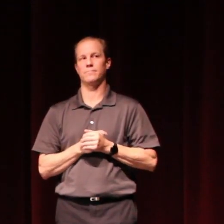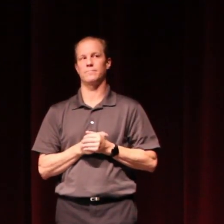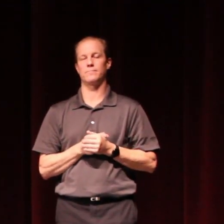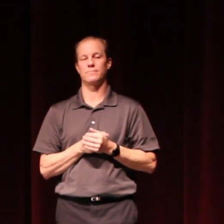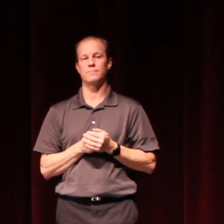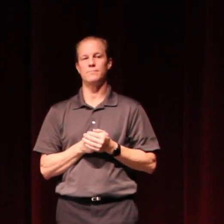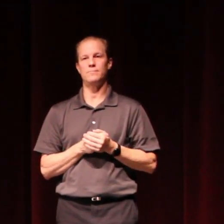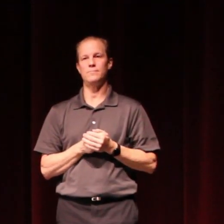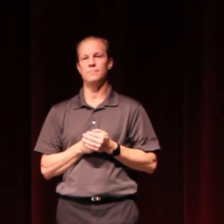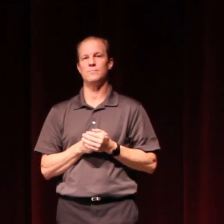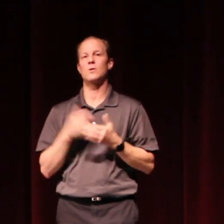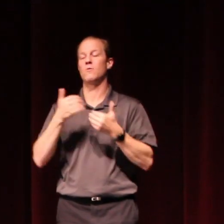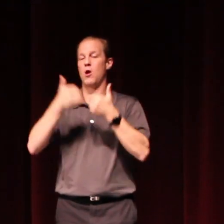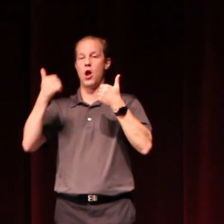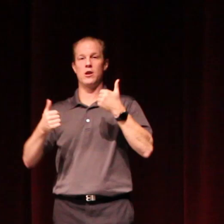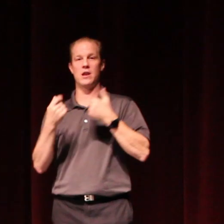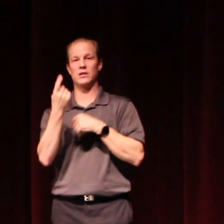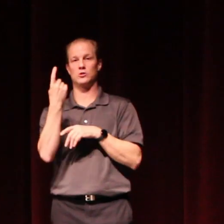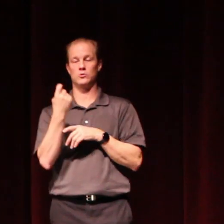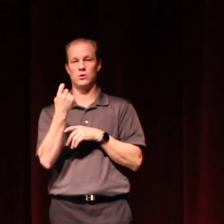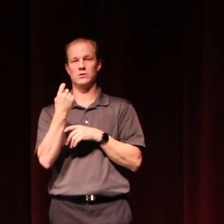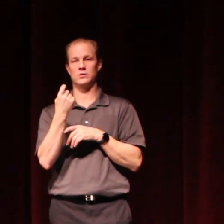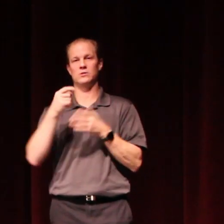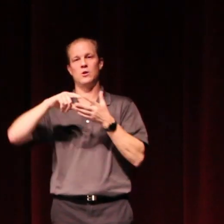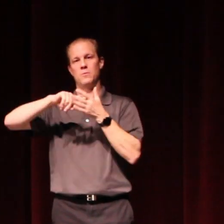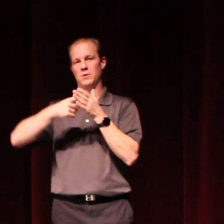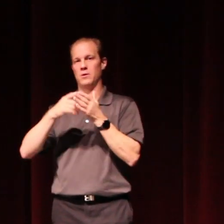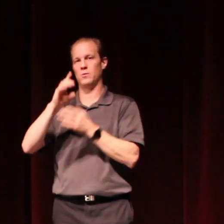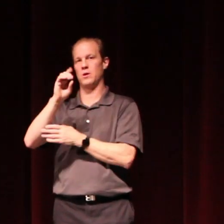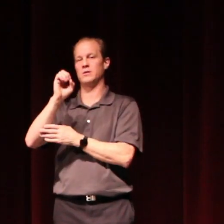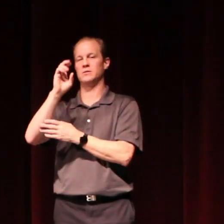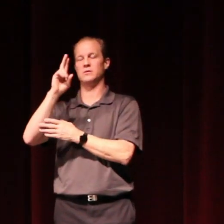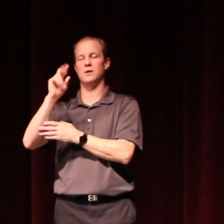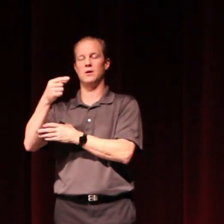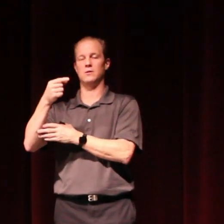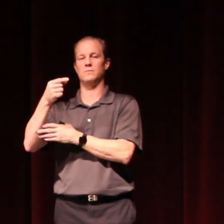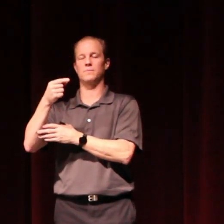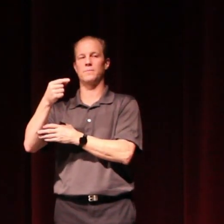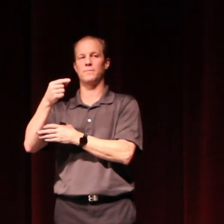For our next question we will begin with Doug Stevens. Michigan community colleges